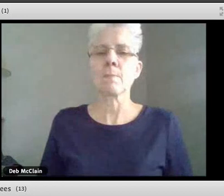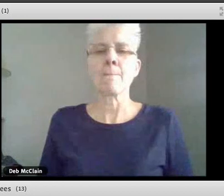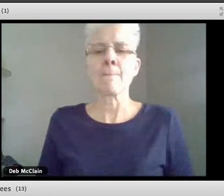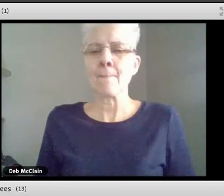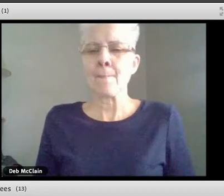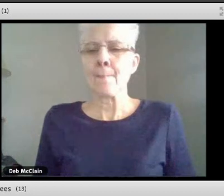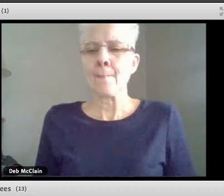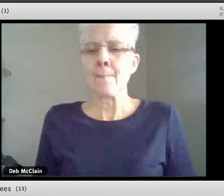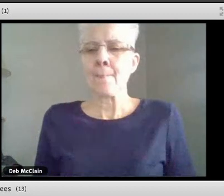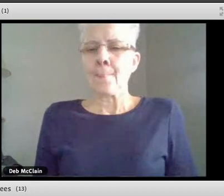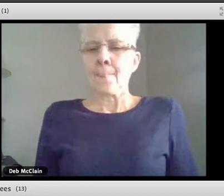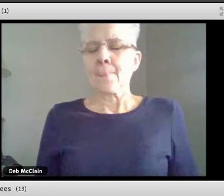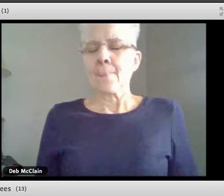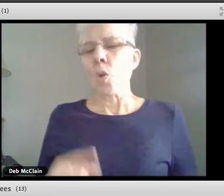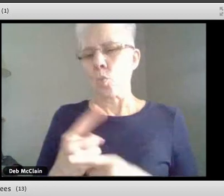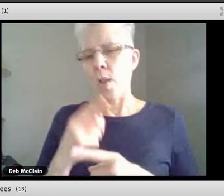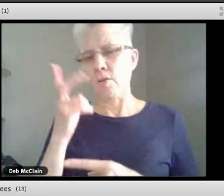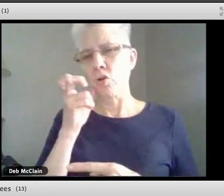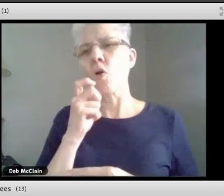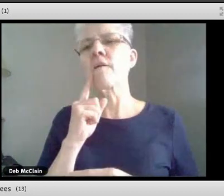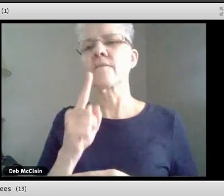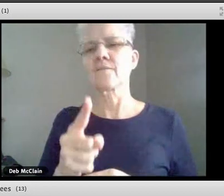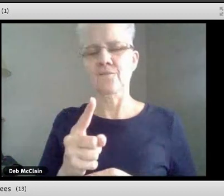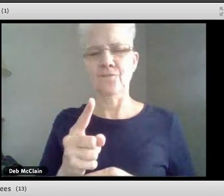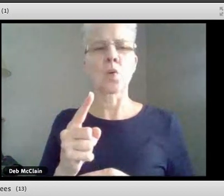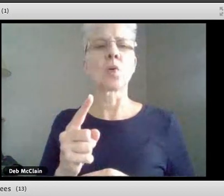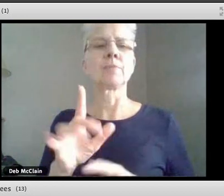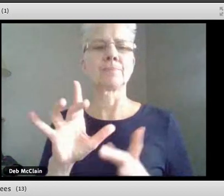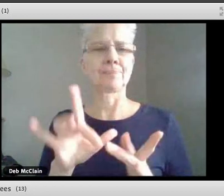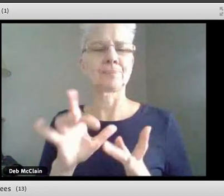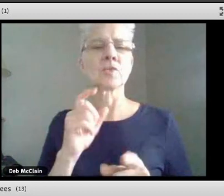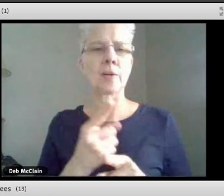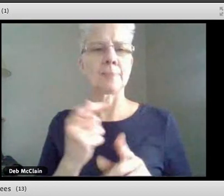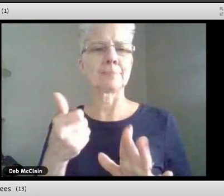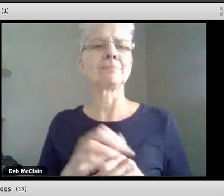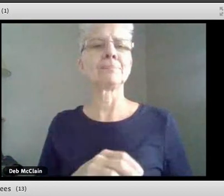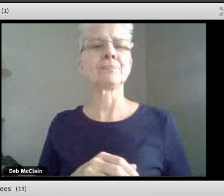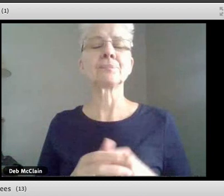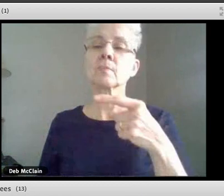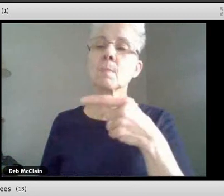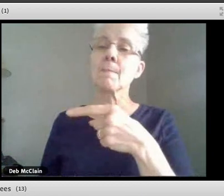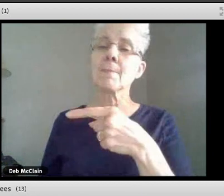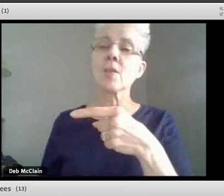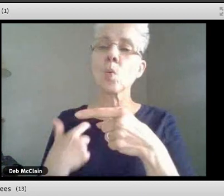That's great, Reba. And so we have to let our vendors know that accessibility is important because we don't always subscribe